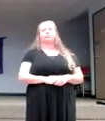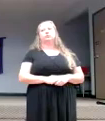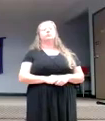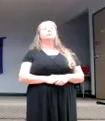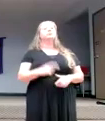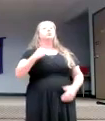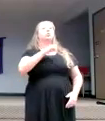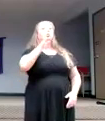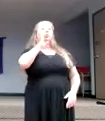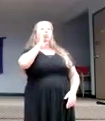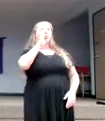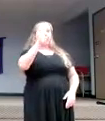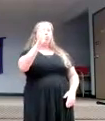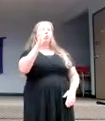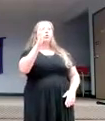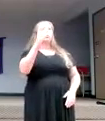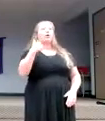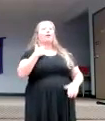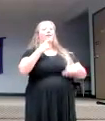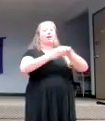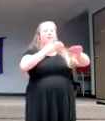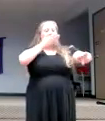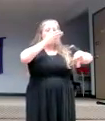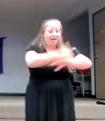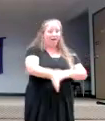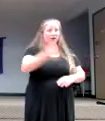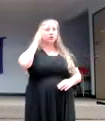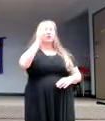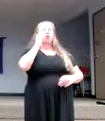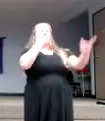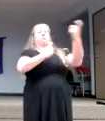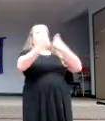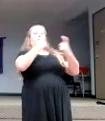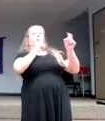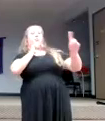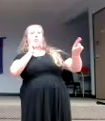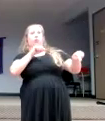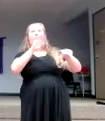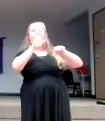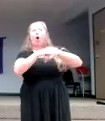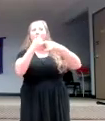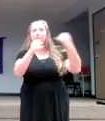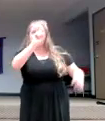will have some time after the presentation for Q&A from folks online. We're not going to take